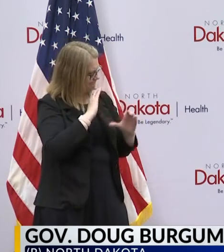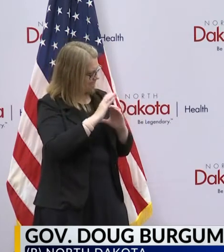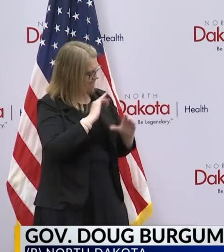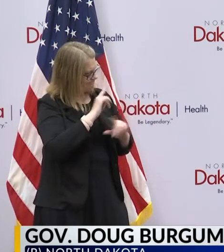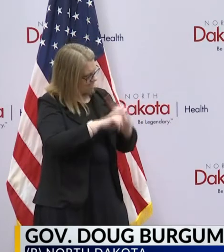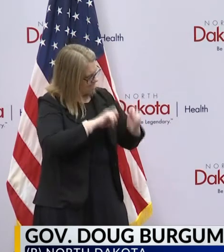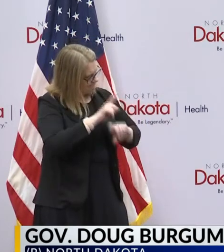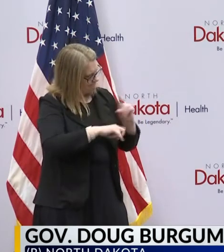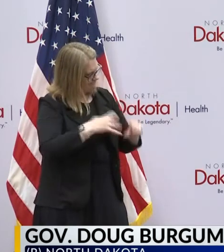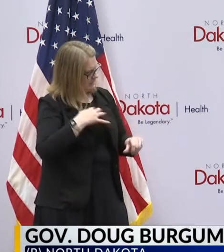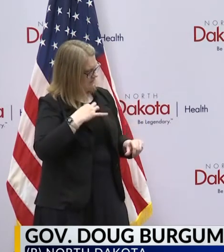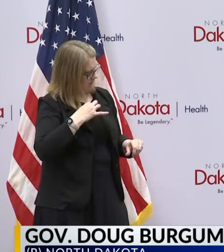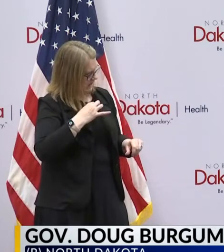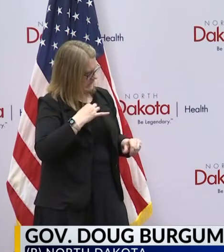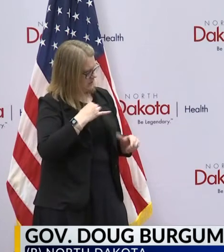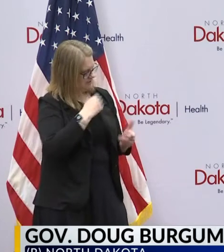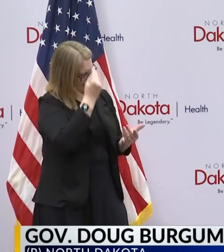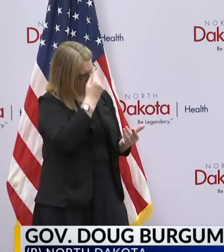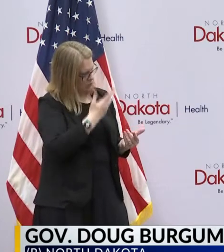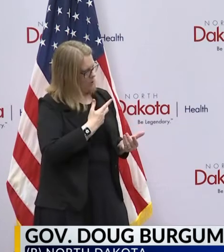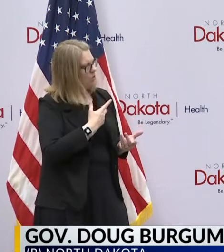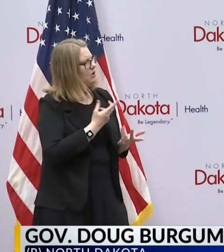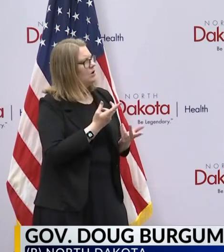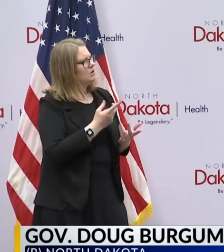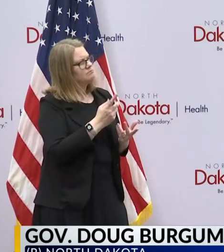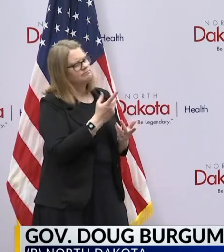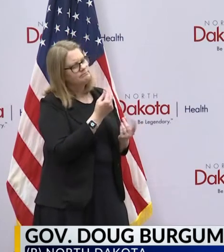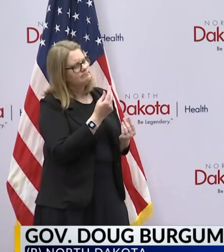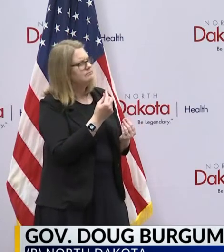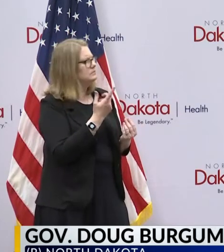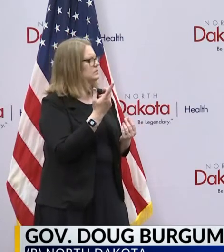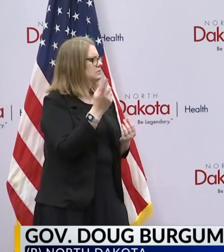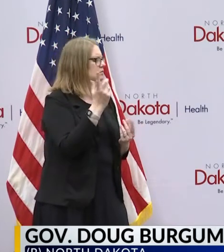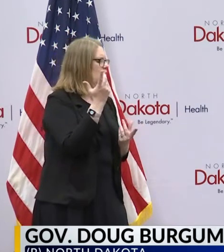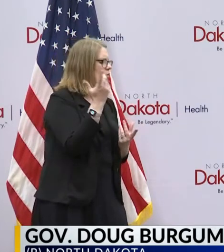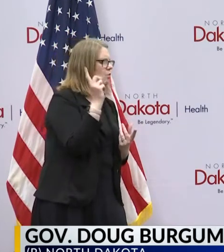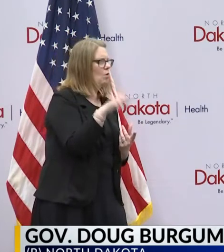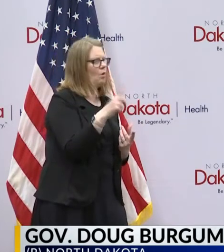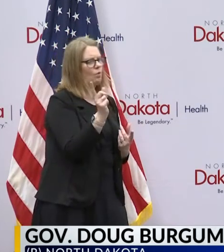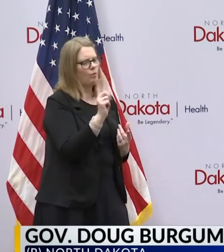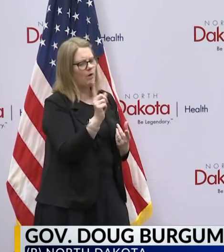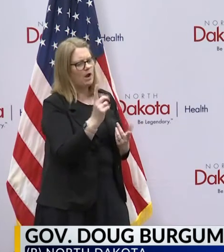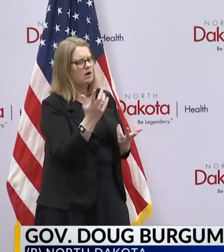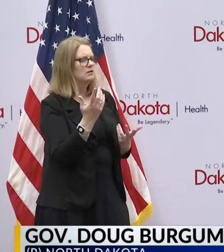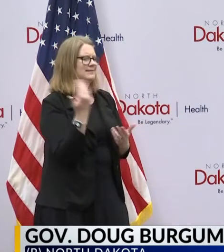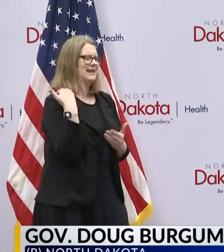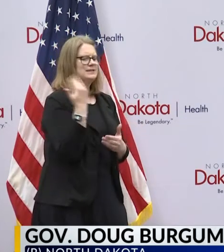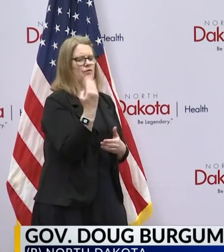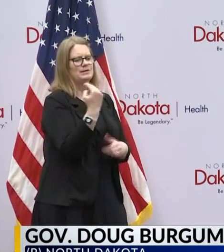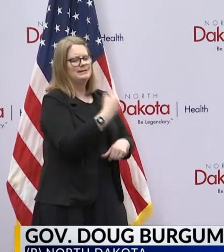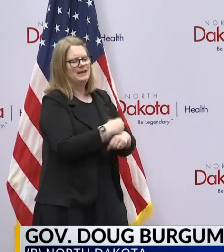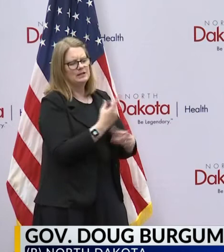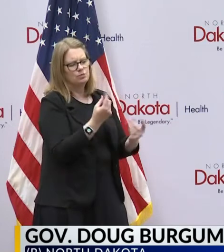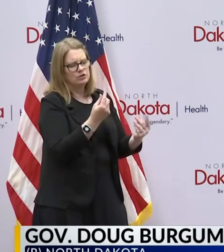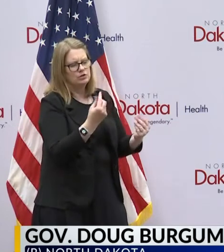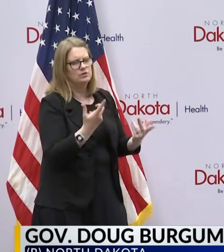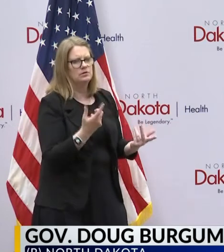POSITIVE, WE'D LIKE TO HAVE A CONVERSATION WITH YOU, WHERE YOU VOLUNTARILY SHARE WHERE YOU MAY